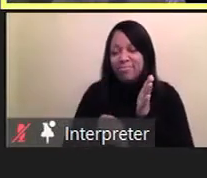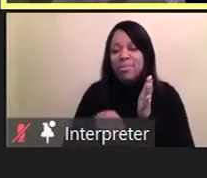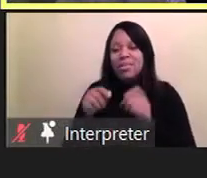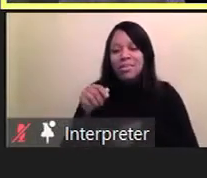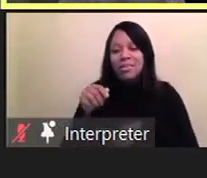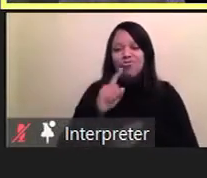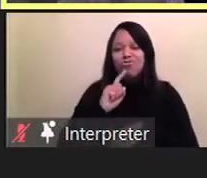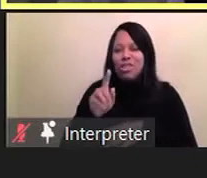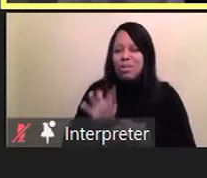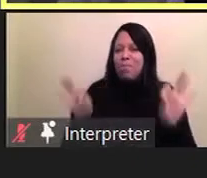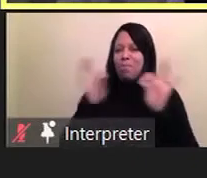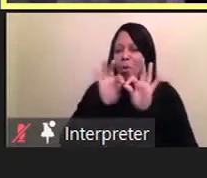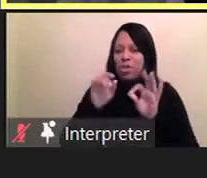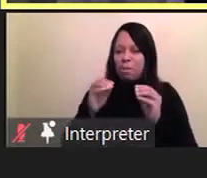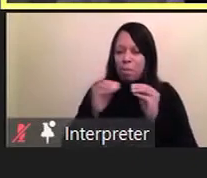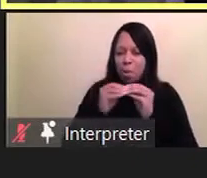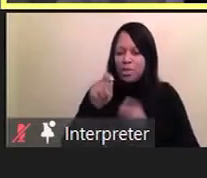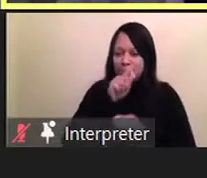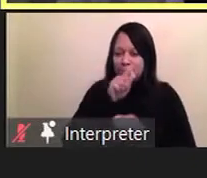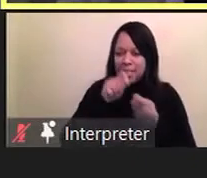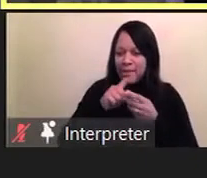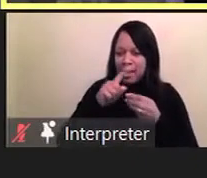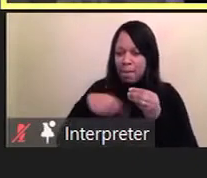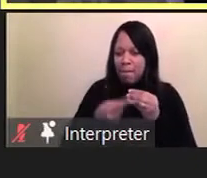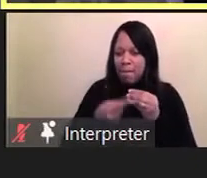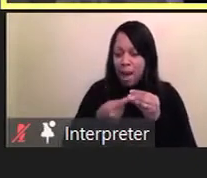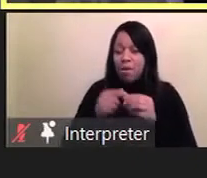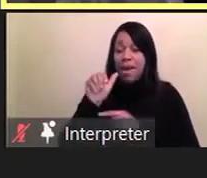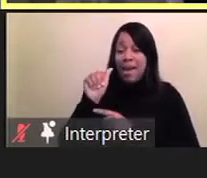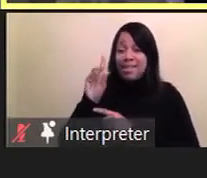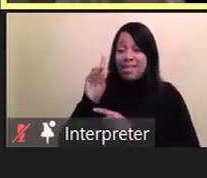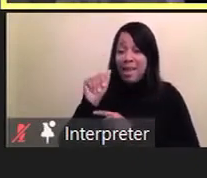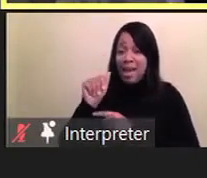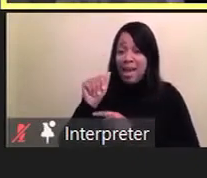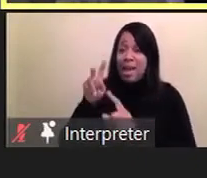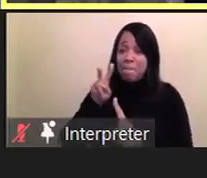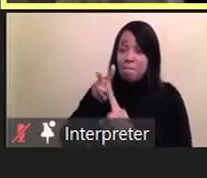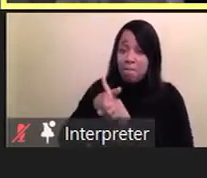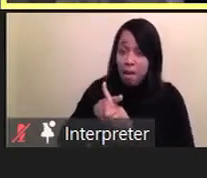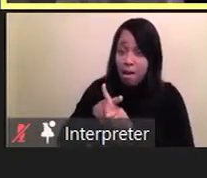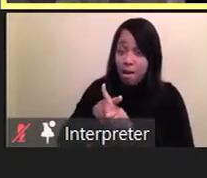does the ADA even apply to an employee with a particular disability?